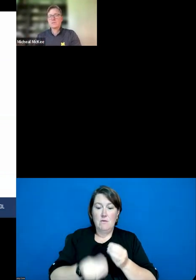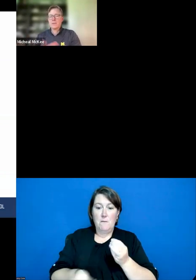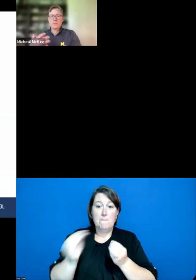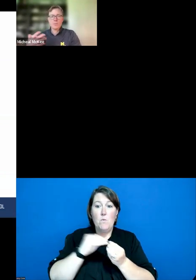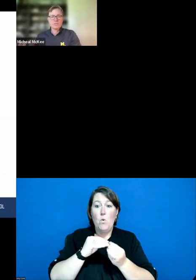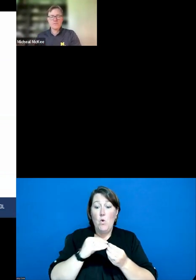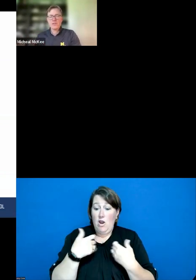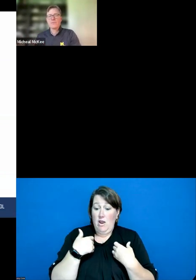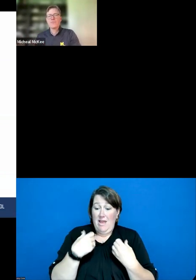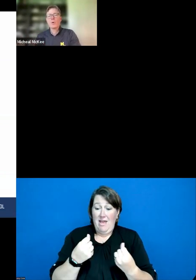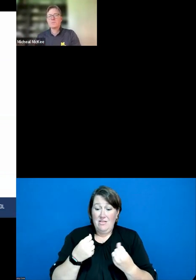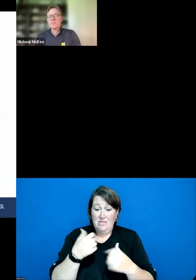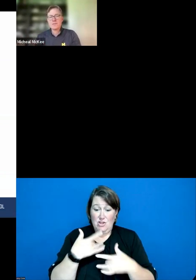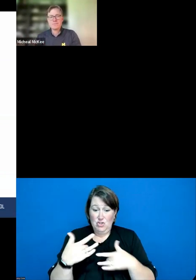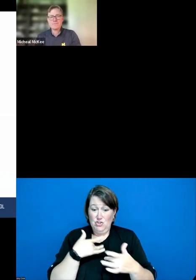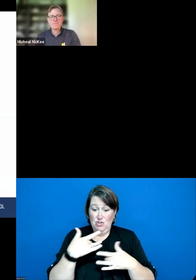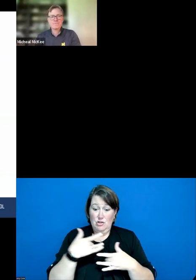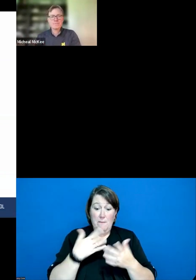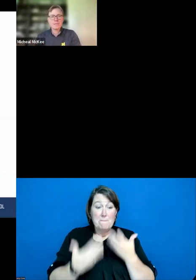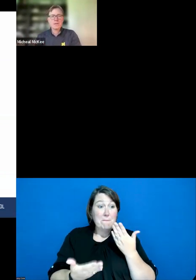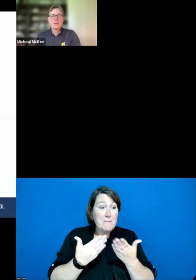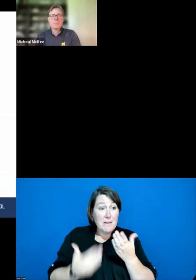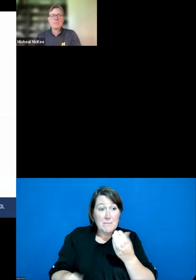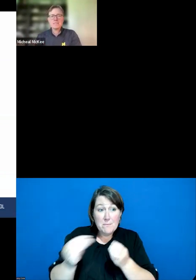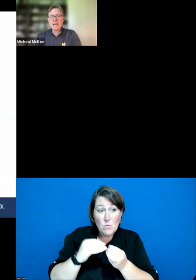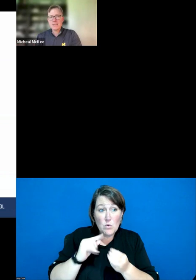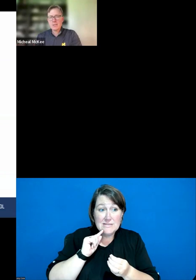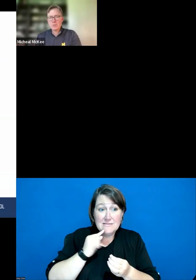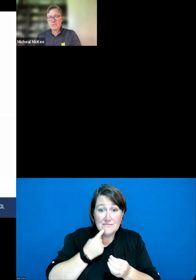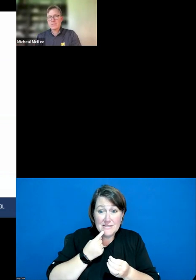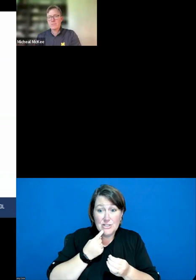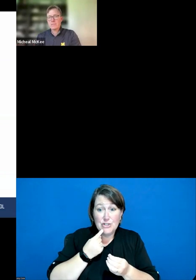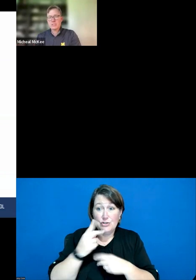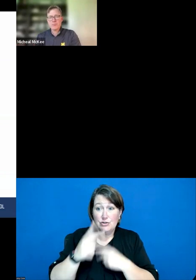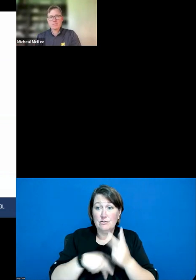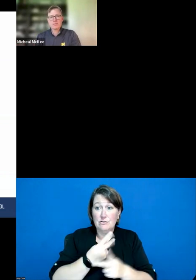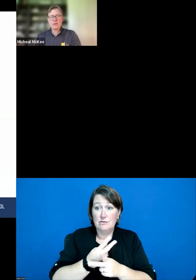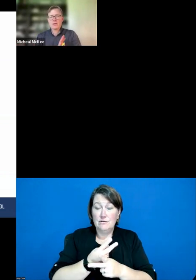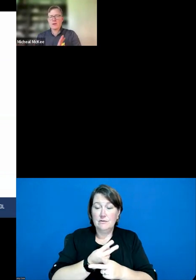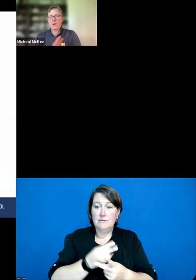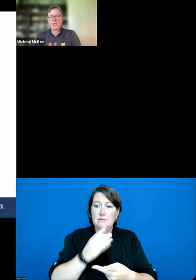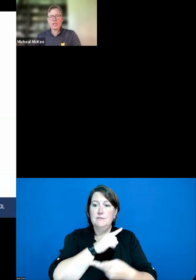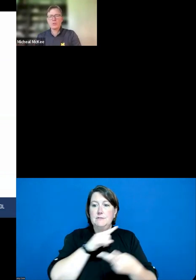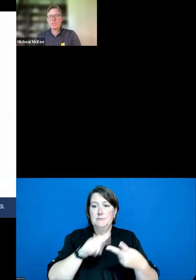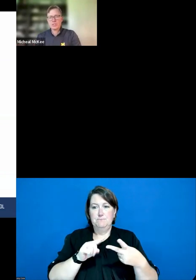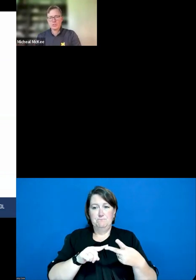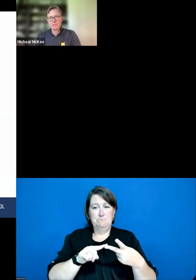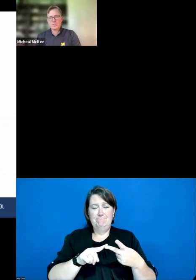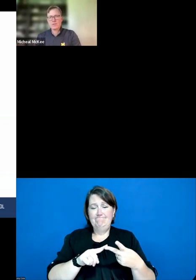maybe more severe forms of it. Misdiagnosis and mistrust are huge issues.